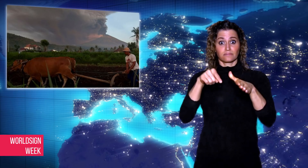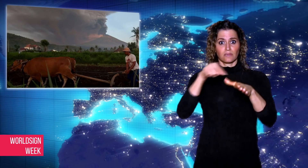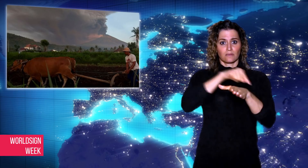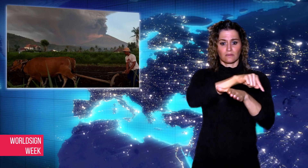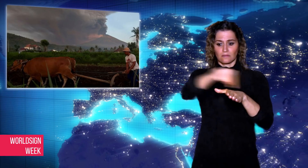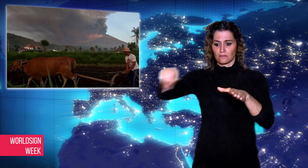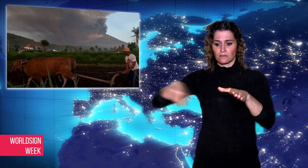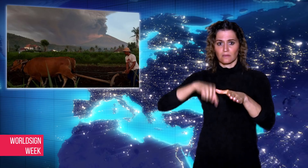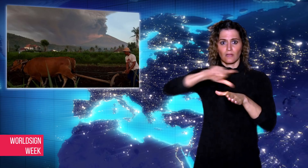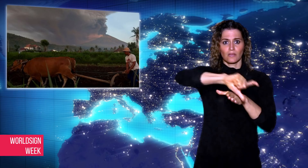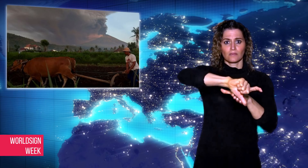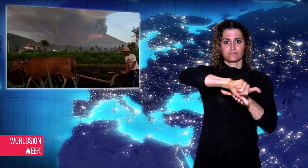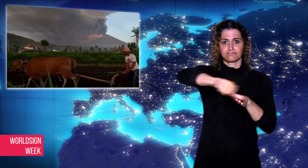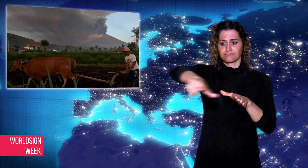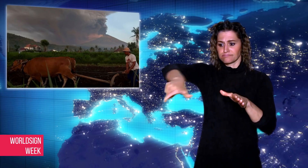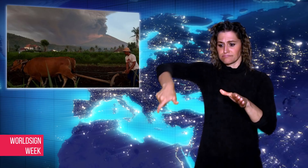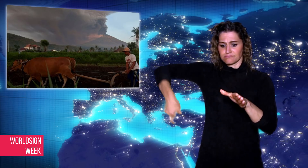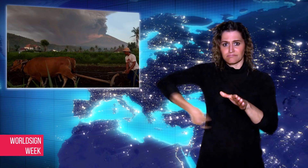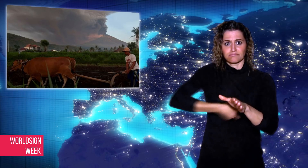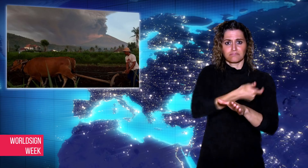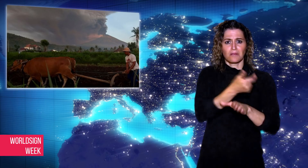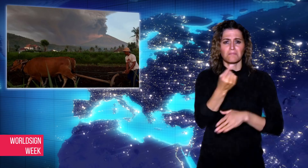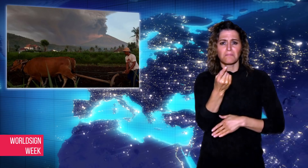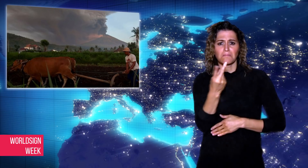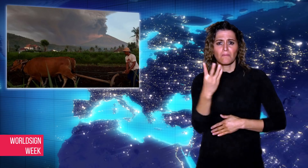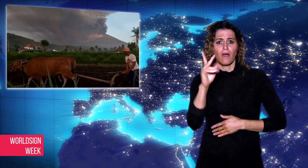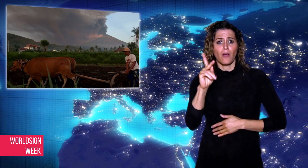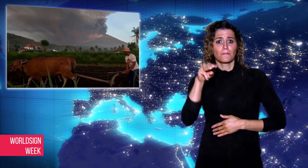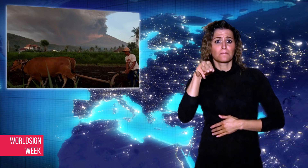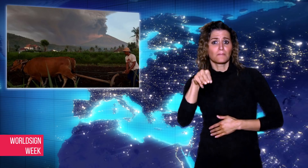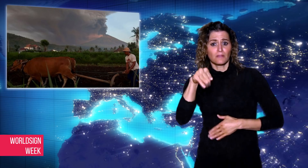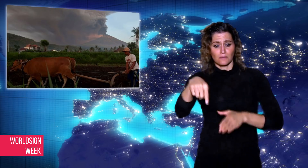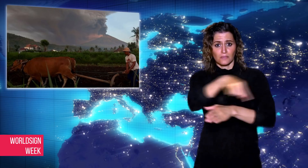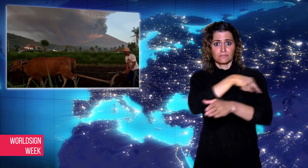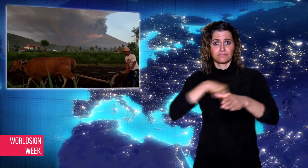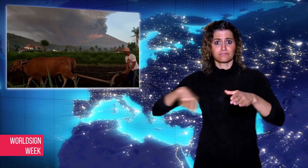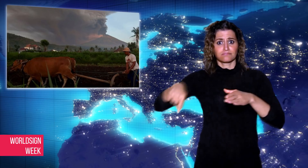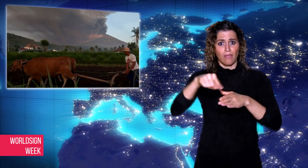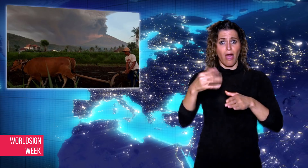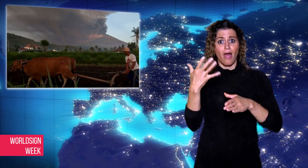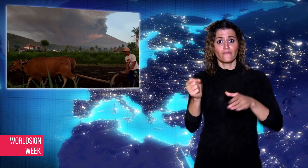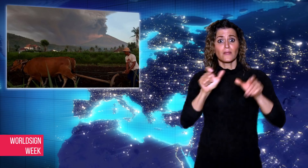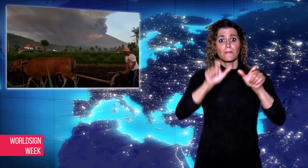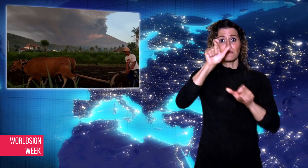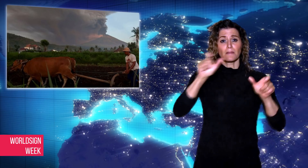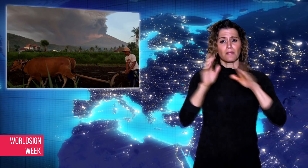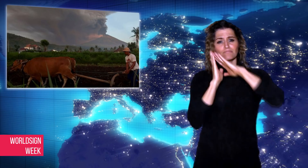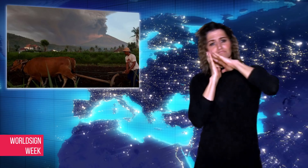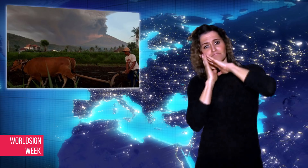the volcano, and face masks were